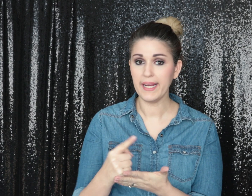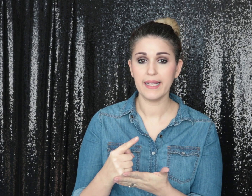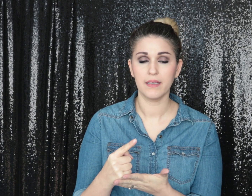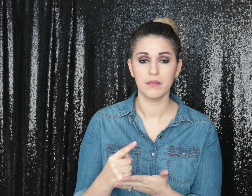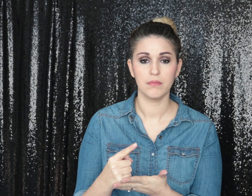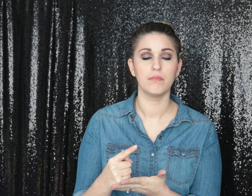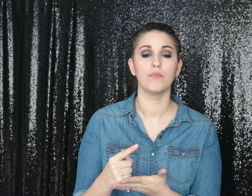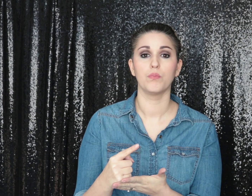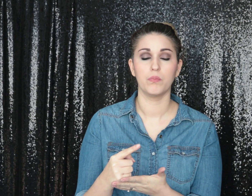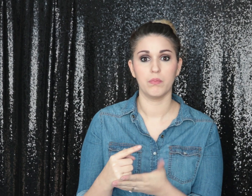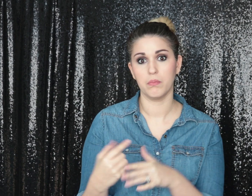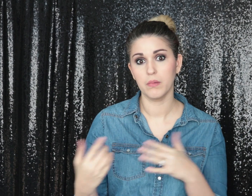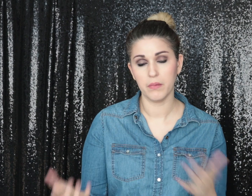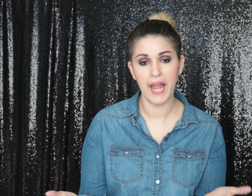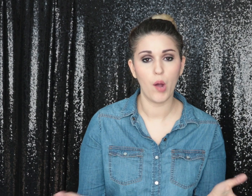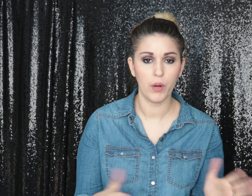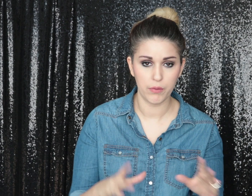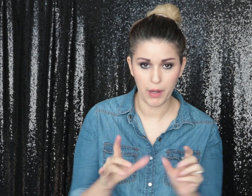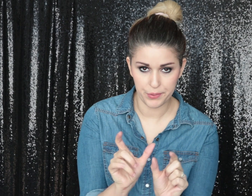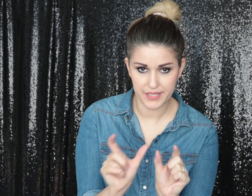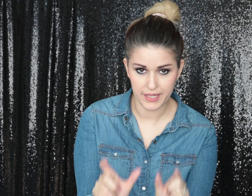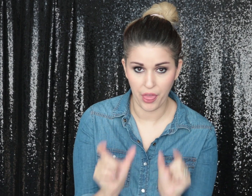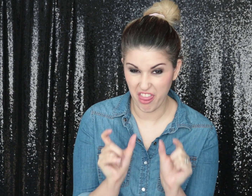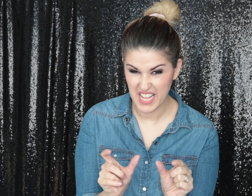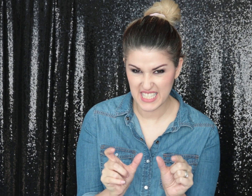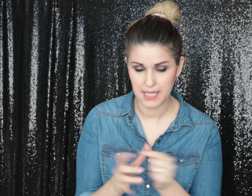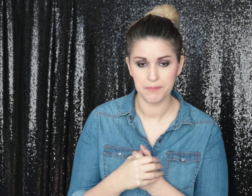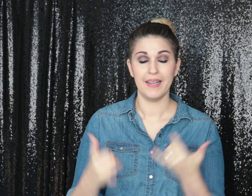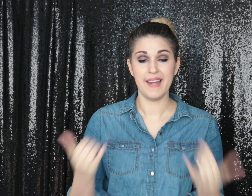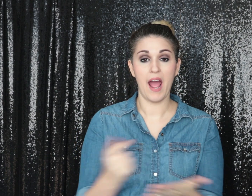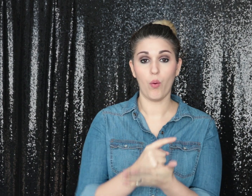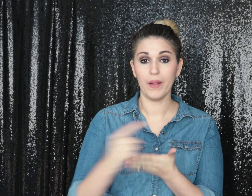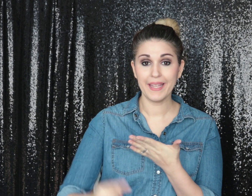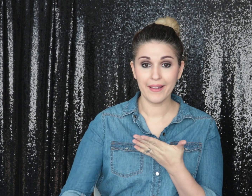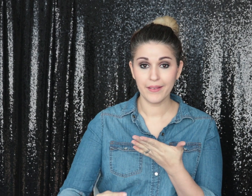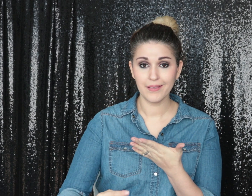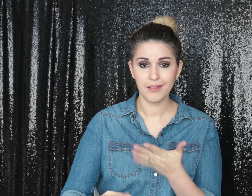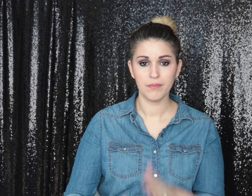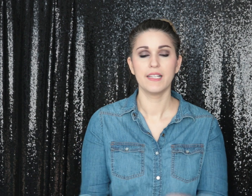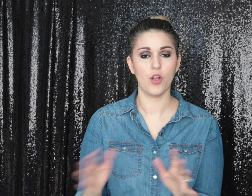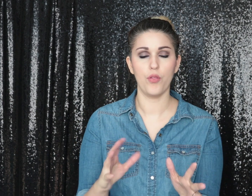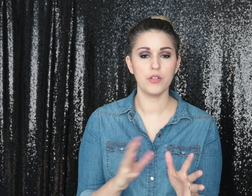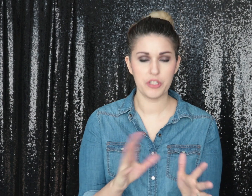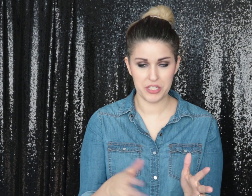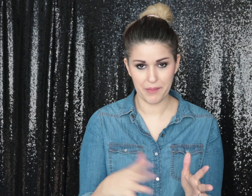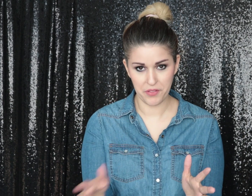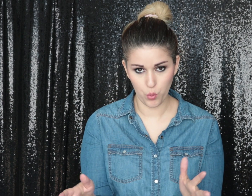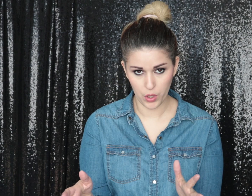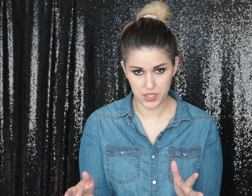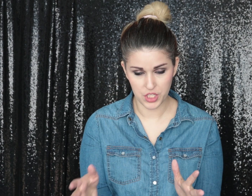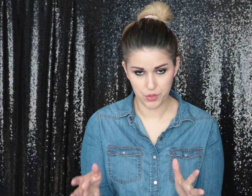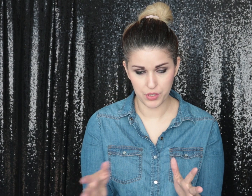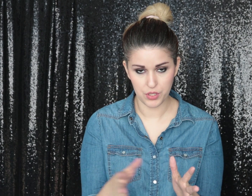Weak now would represent this now weekend. So those are just some of the words that you would,